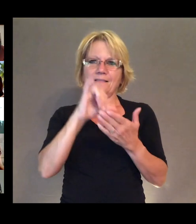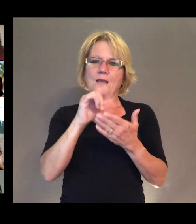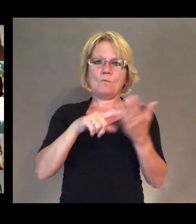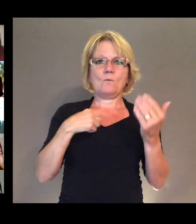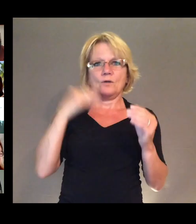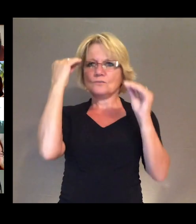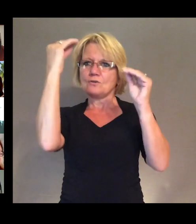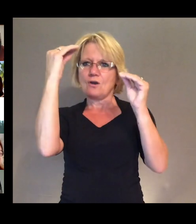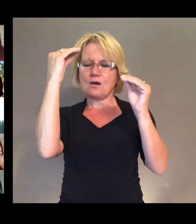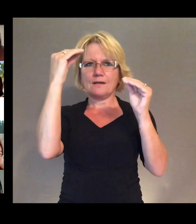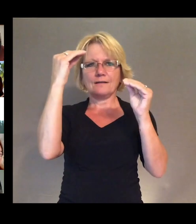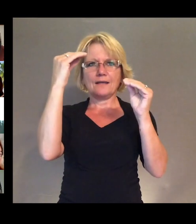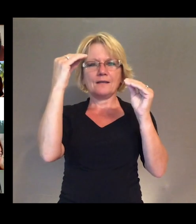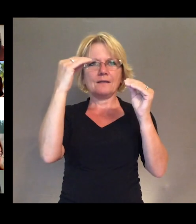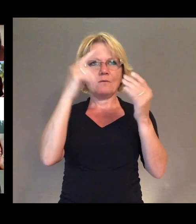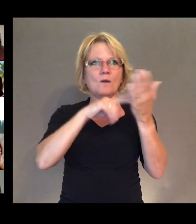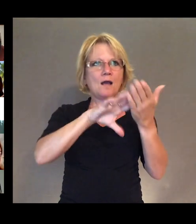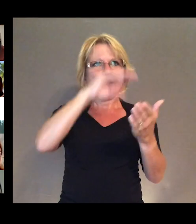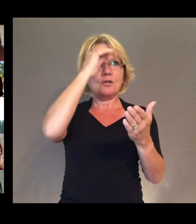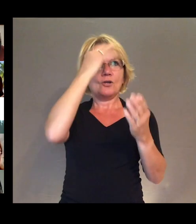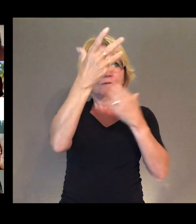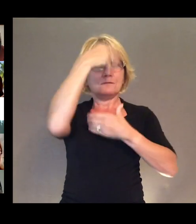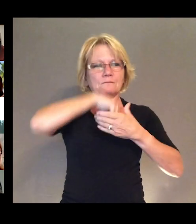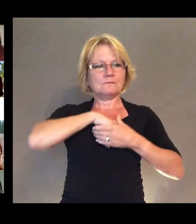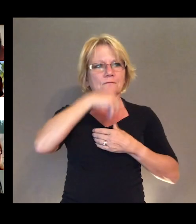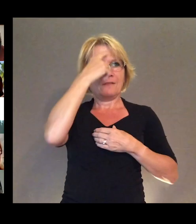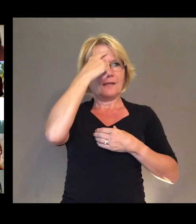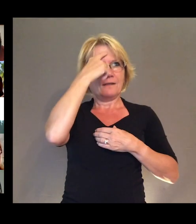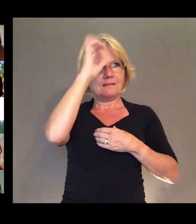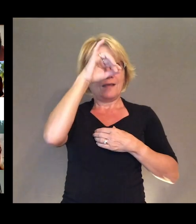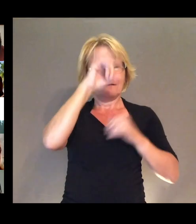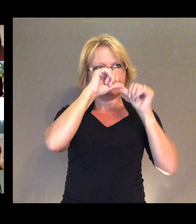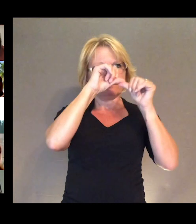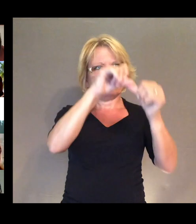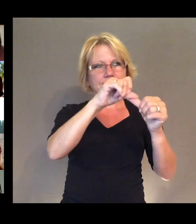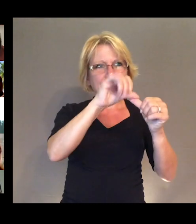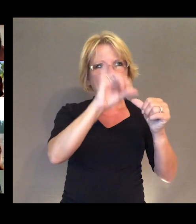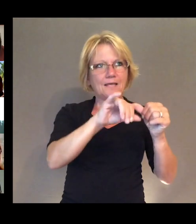this mode or this thought process that we think that, you know, what we are taught is all that that's there.